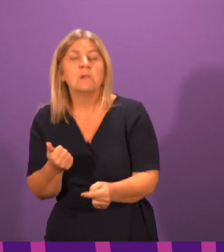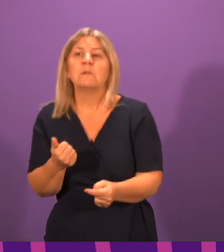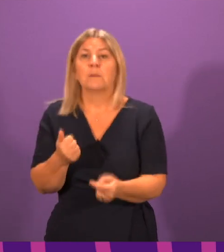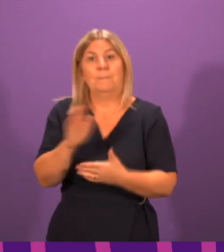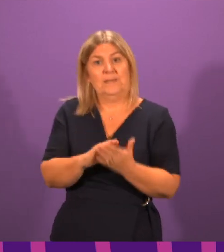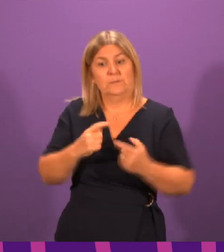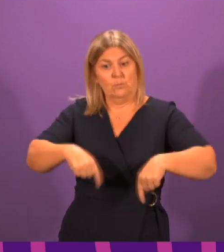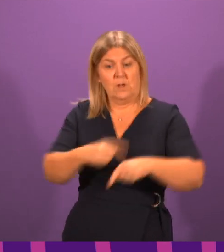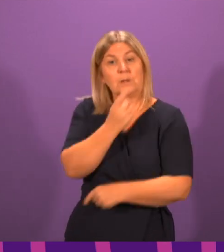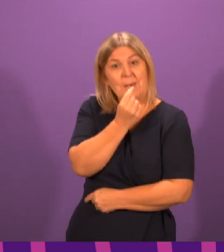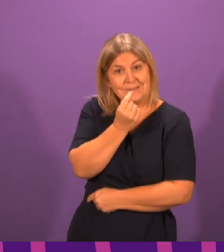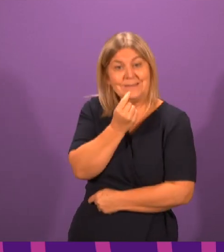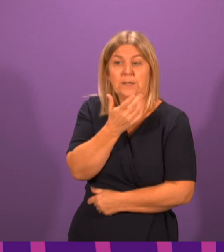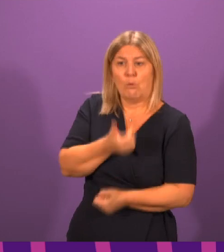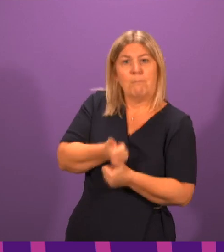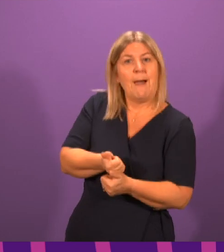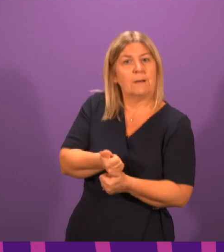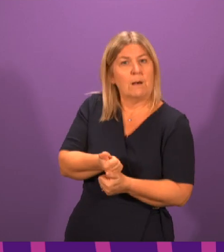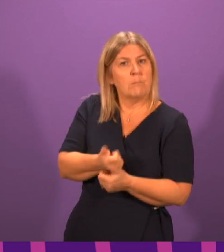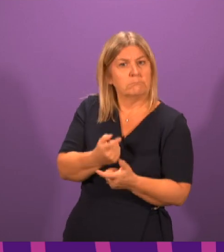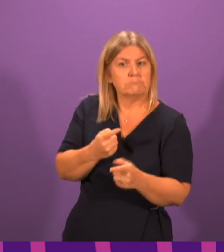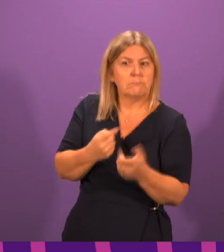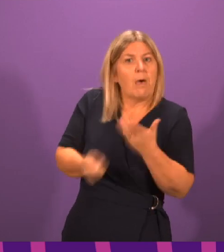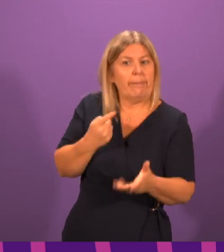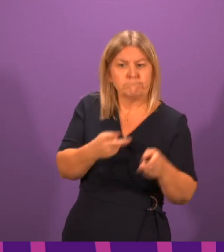as well as back-up resilience through the national contact tracing centre.